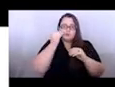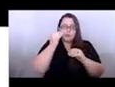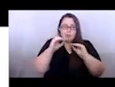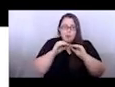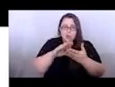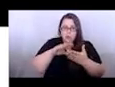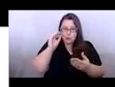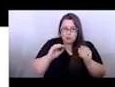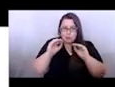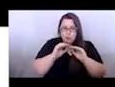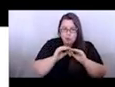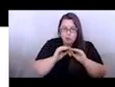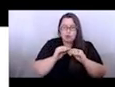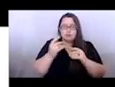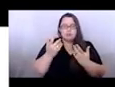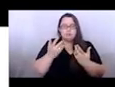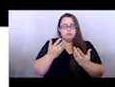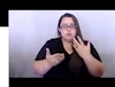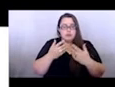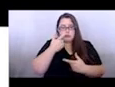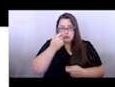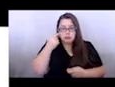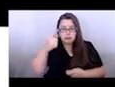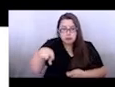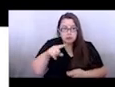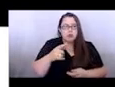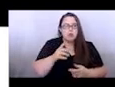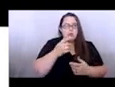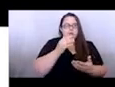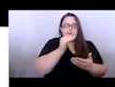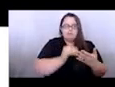it feels interesting for you. We listed a book, a podcast, TED talks,